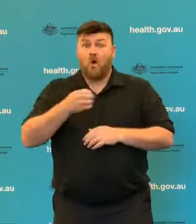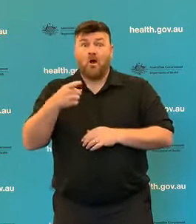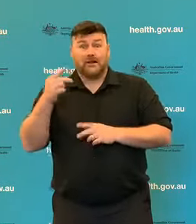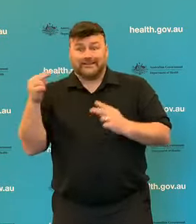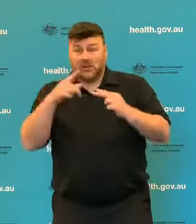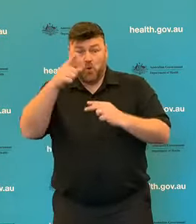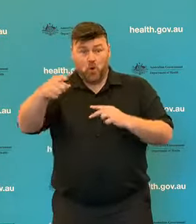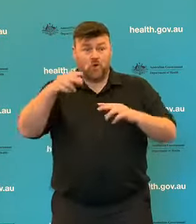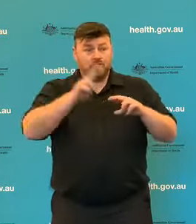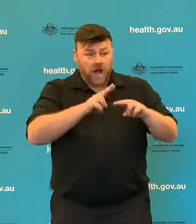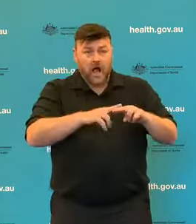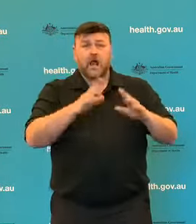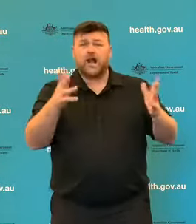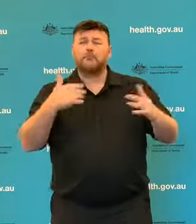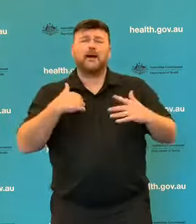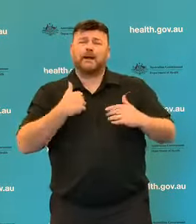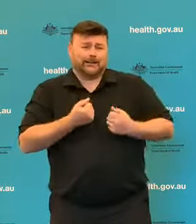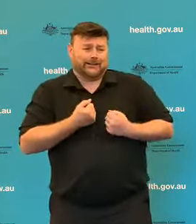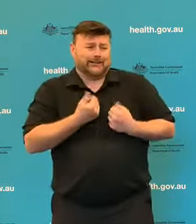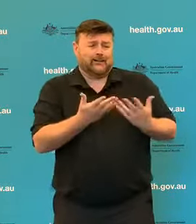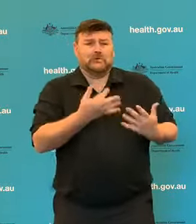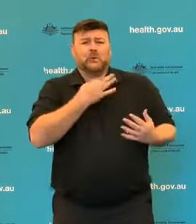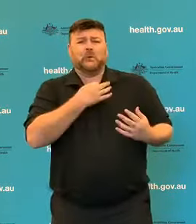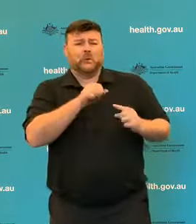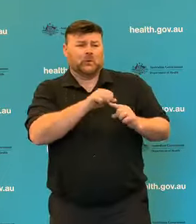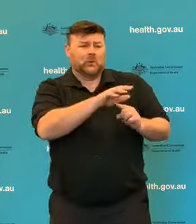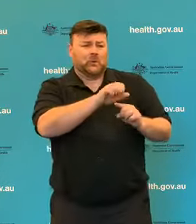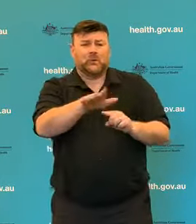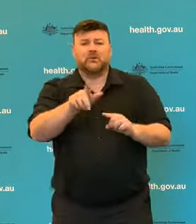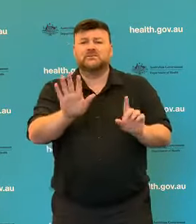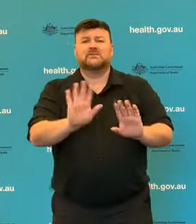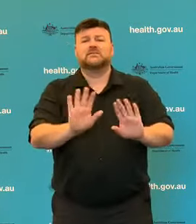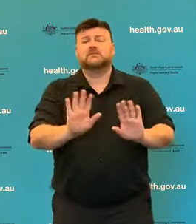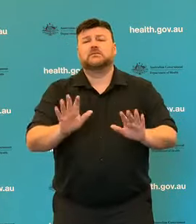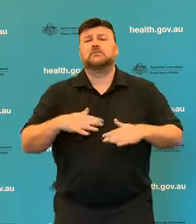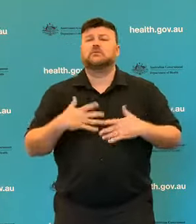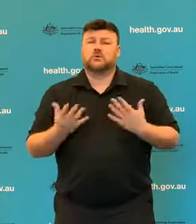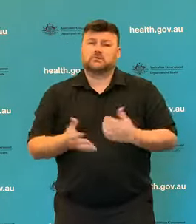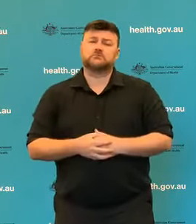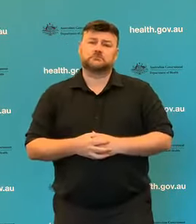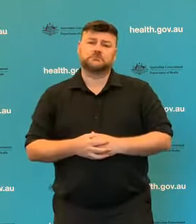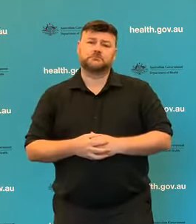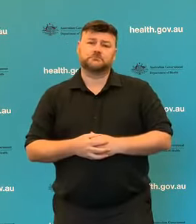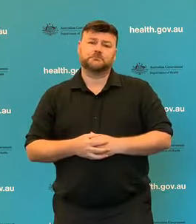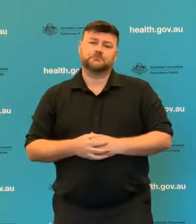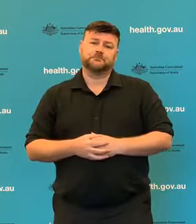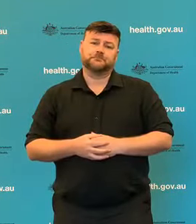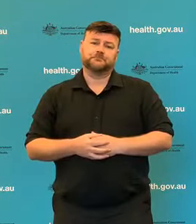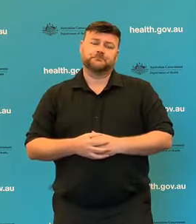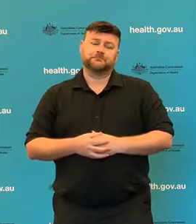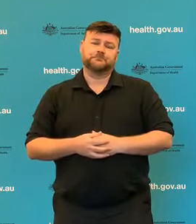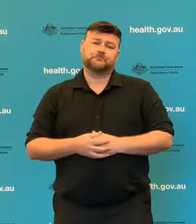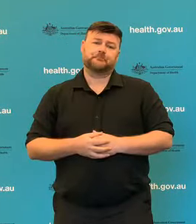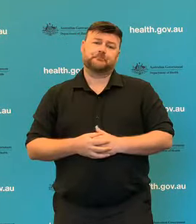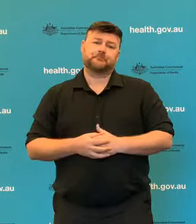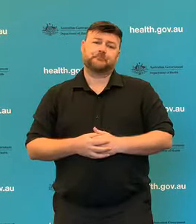and well-being at risk if you especially, if you're living in an area of community transmission or under restrictions.